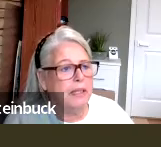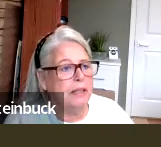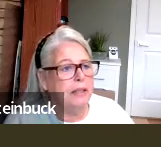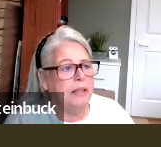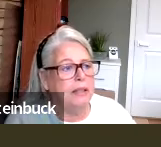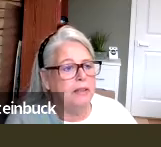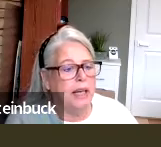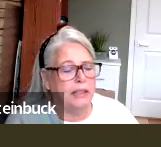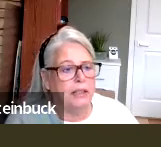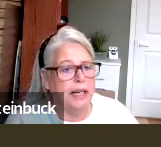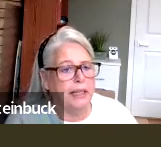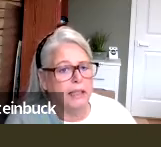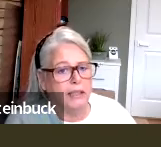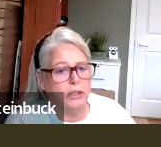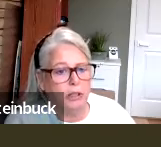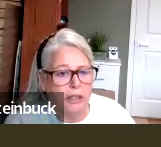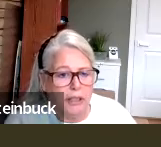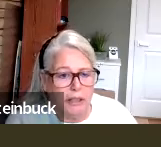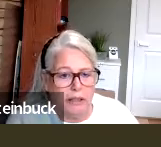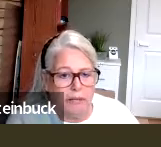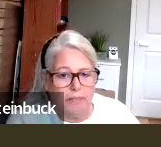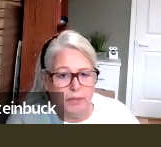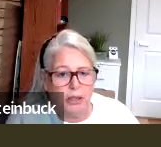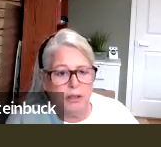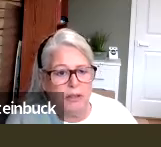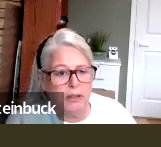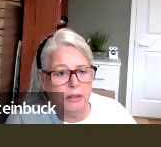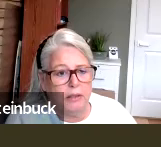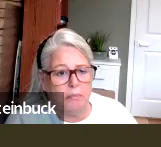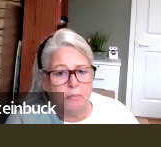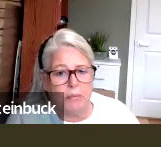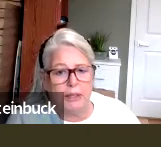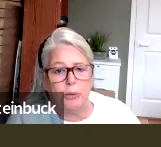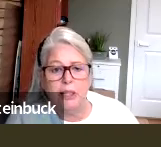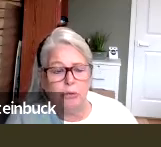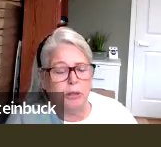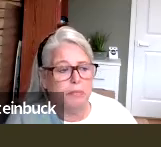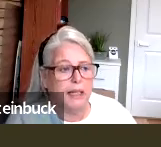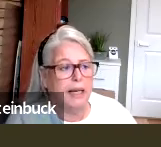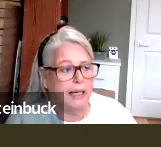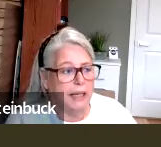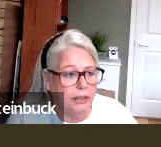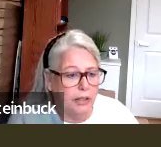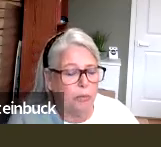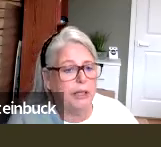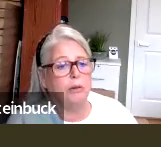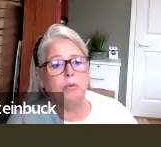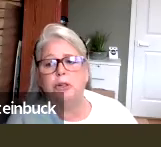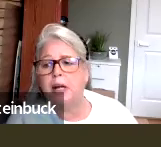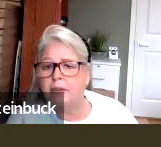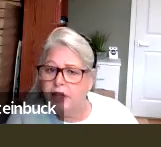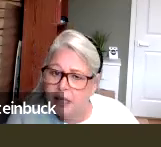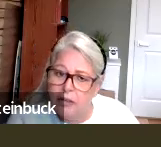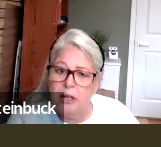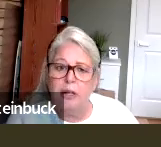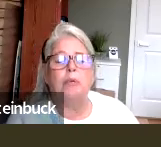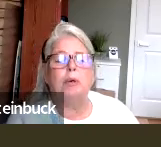And, um, you know, when looking at trying to serve the minority communities, one of the best things that you can do to welcome them into your center is have a person within that community that works in your center.